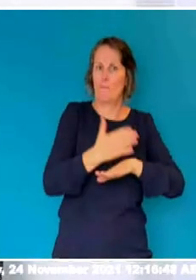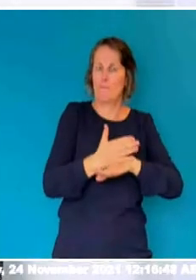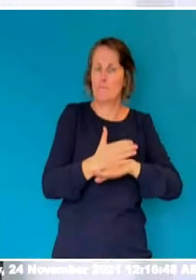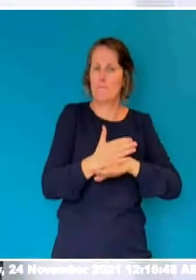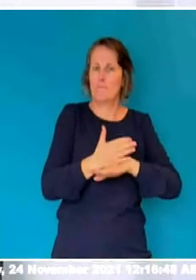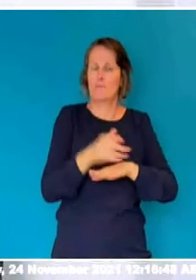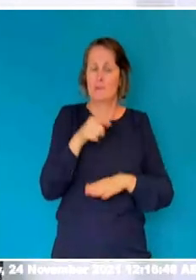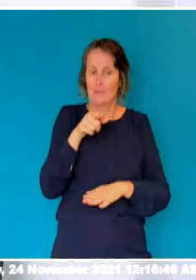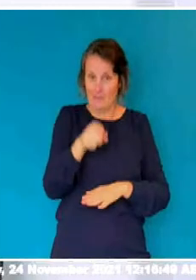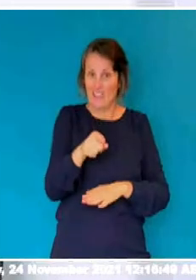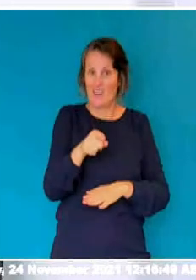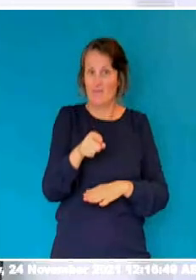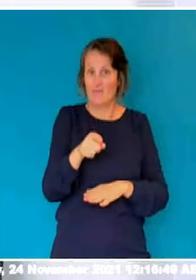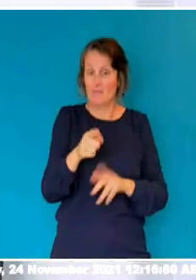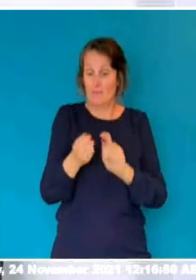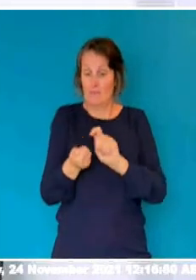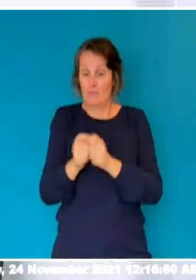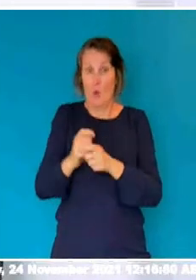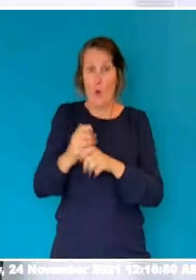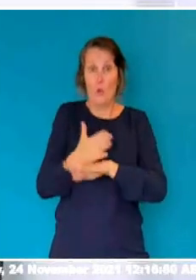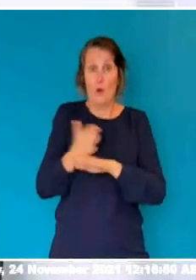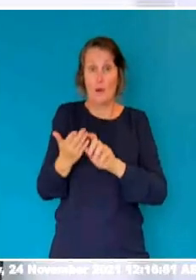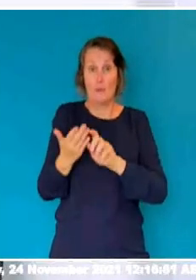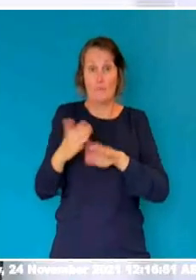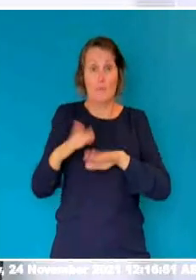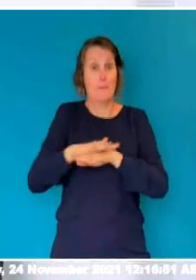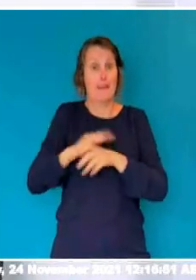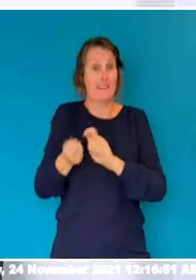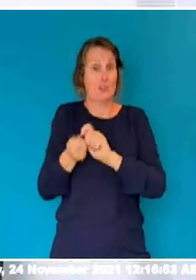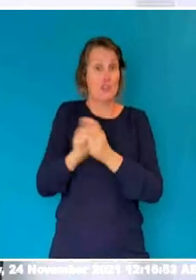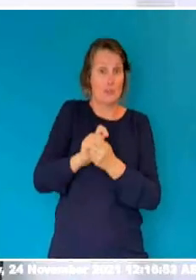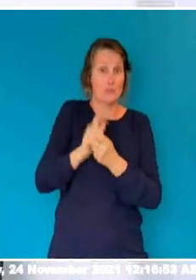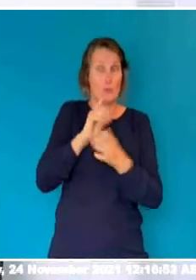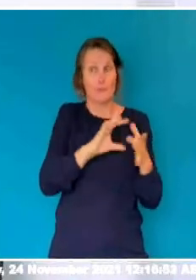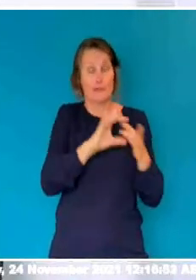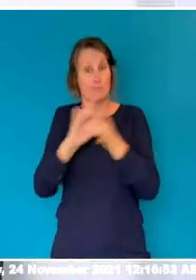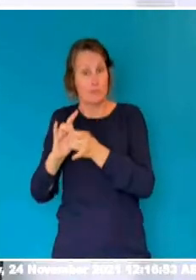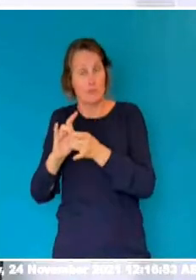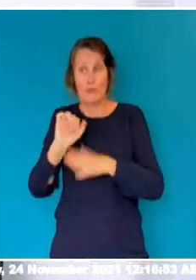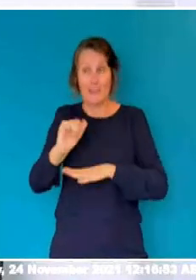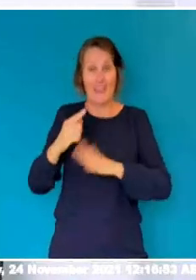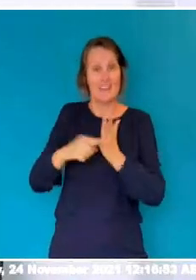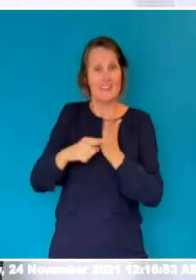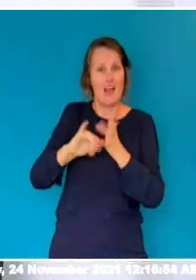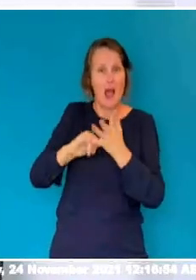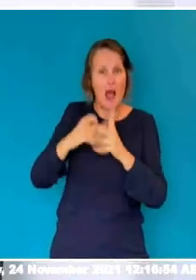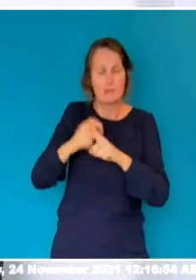That is linked to the inherent requirements of the role. And what are inherent requirements?